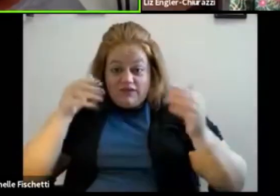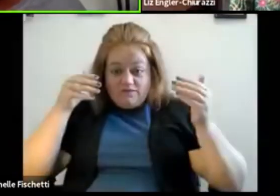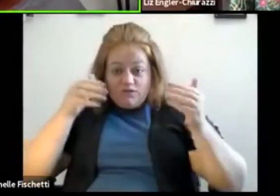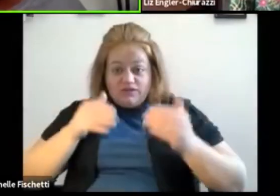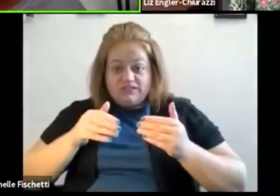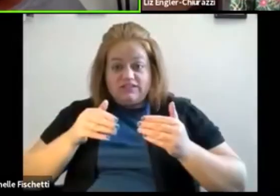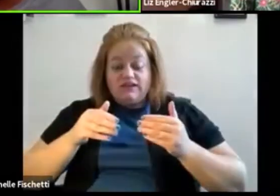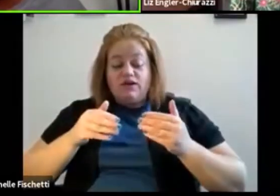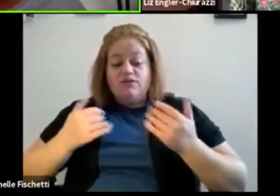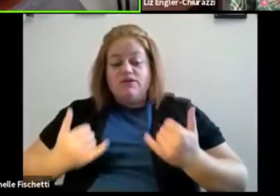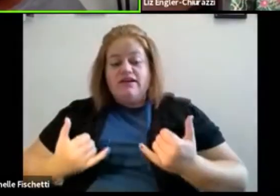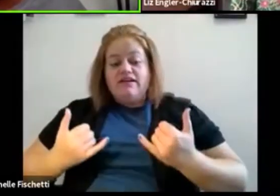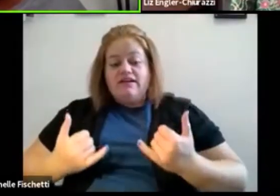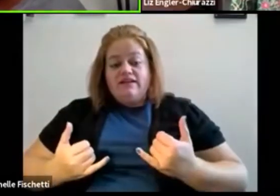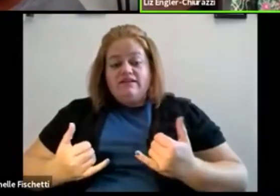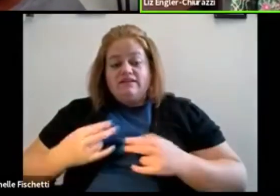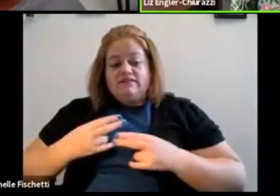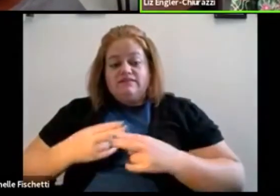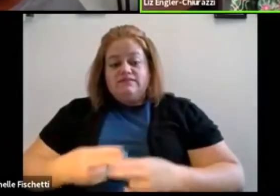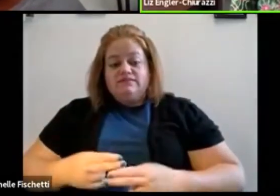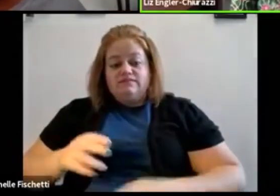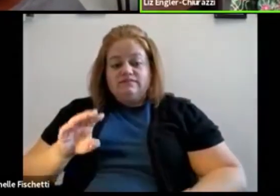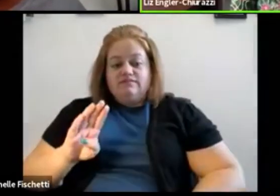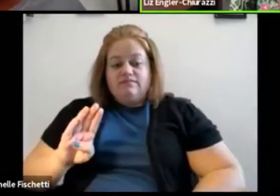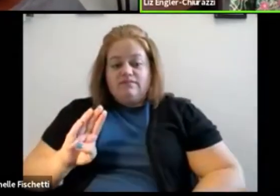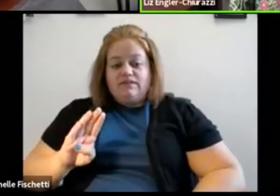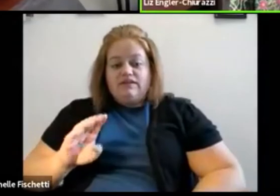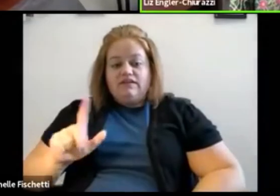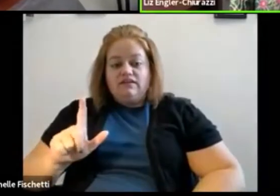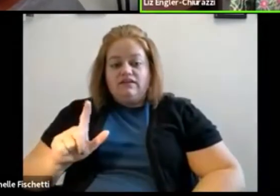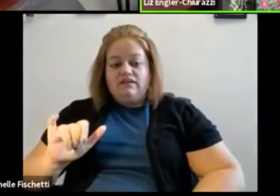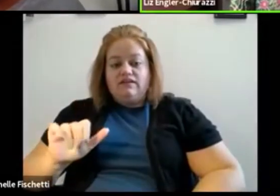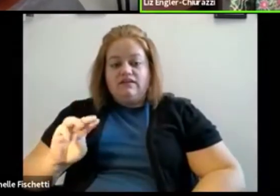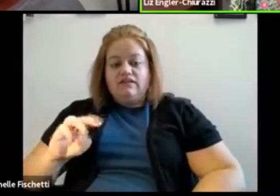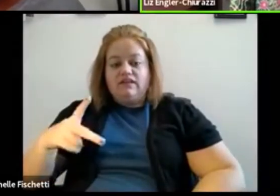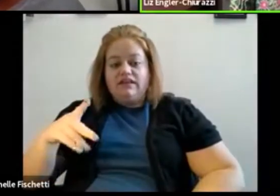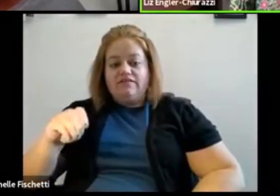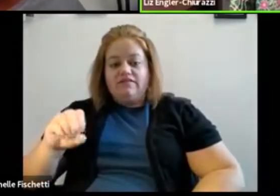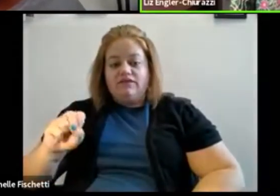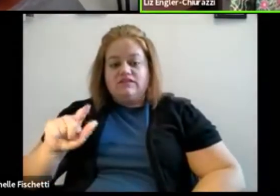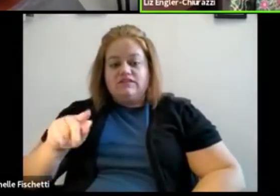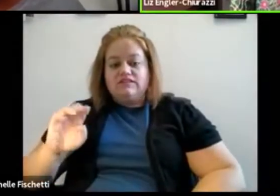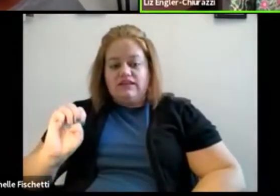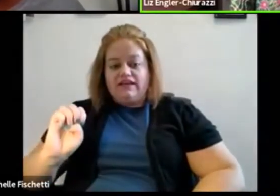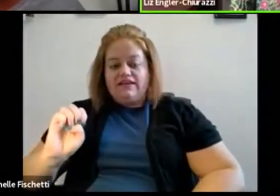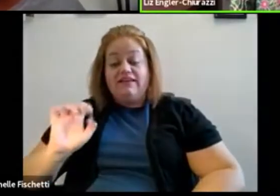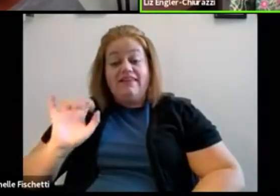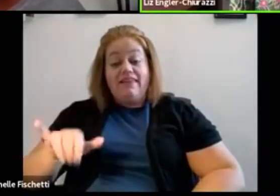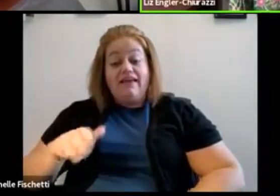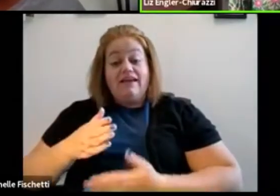what's called the B lymphocyte so the B lymphocyte is a part of the immune